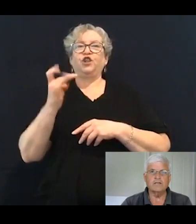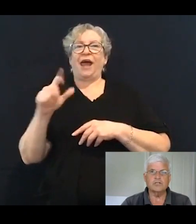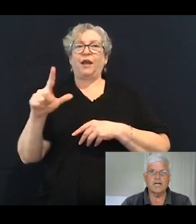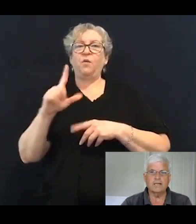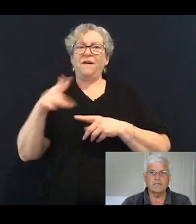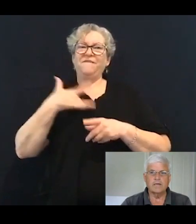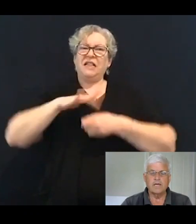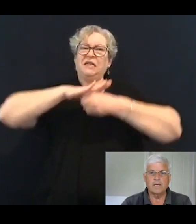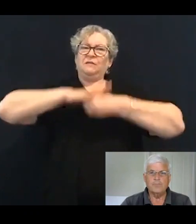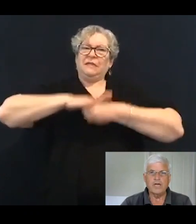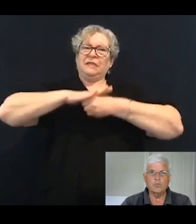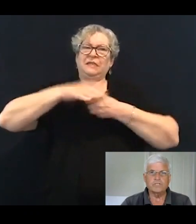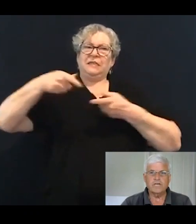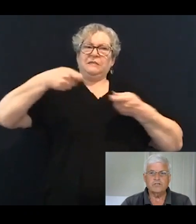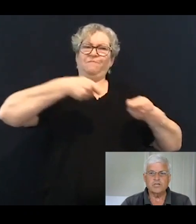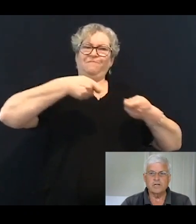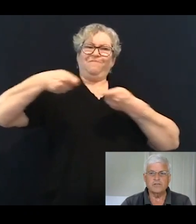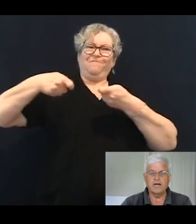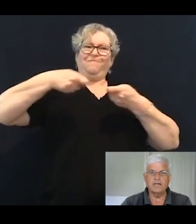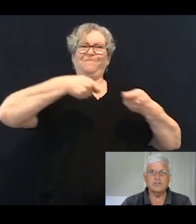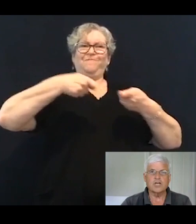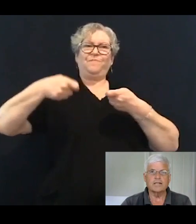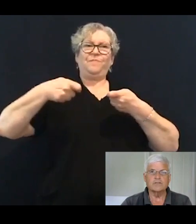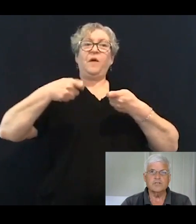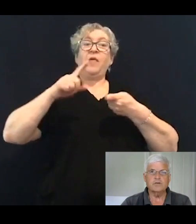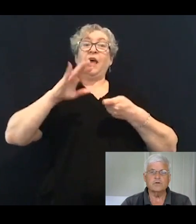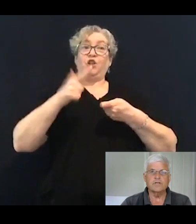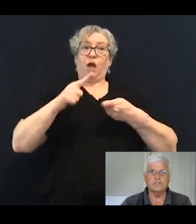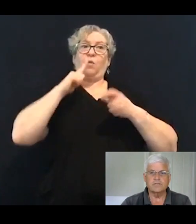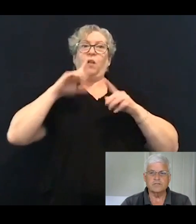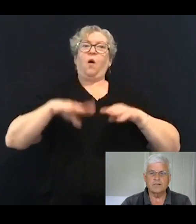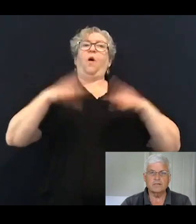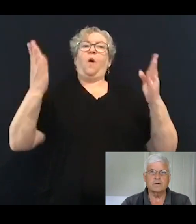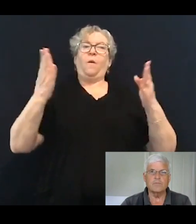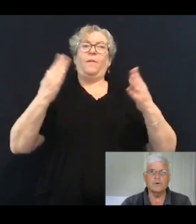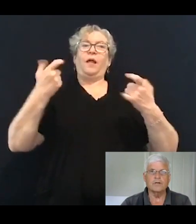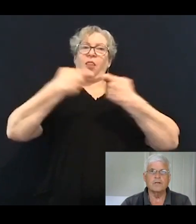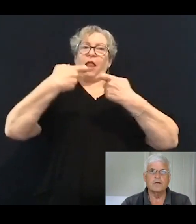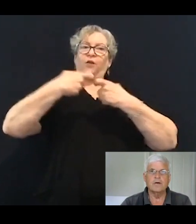And when tension on the ion channel is increased, the channel can open, allowing electric current